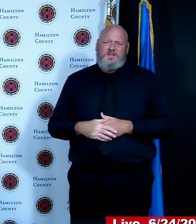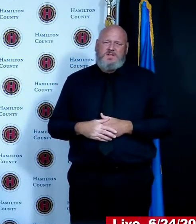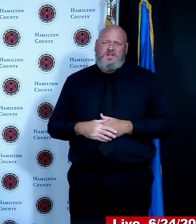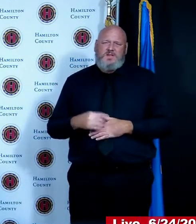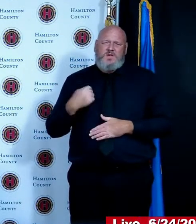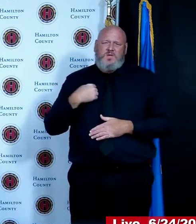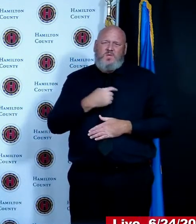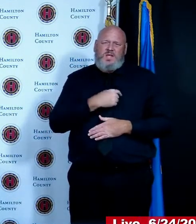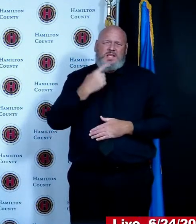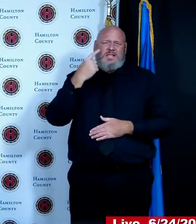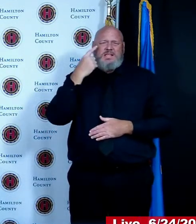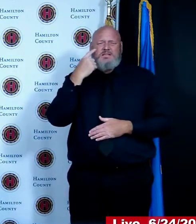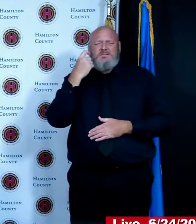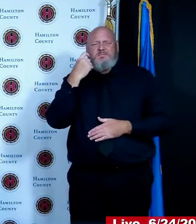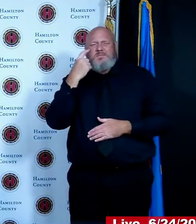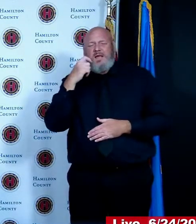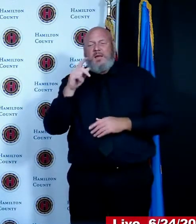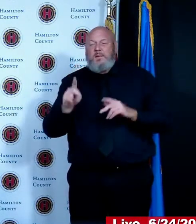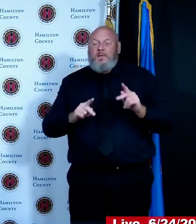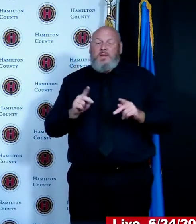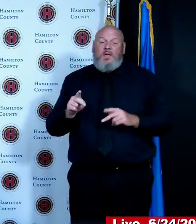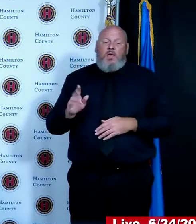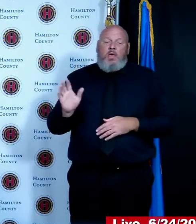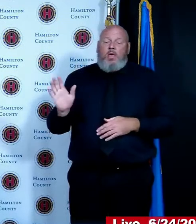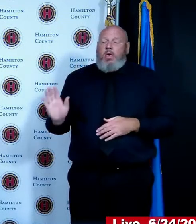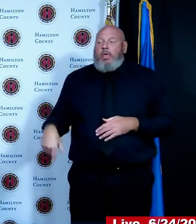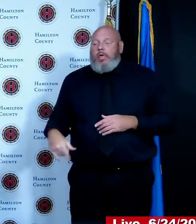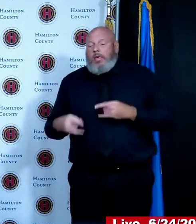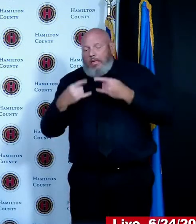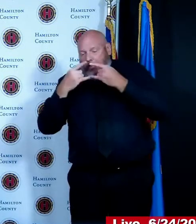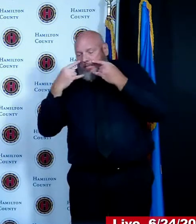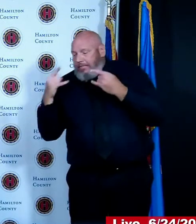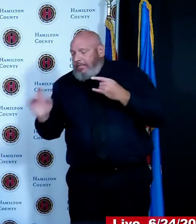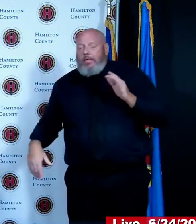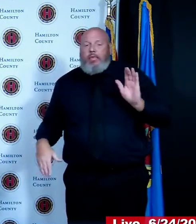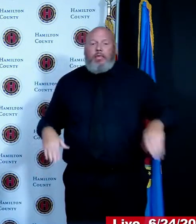we need to ramp this behavior back up and make sure we're doing our part to